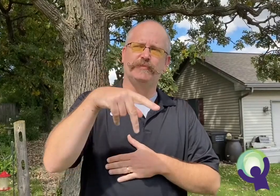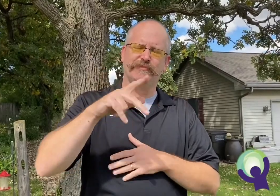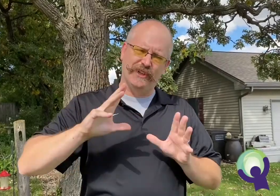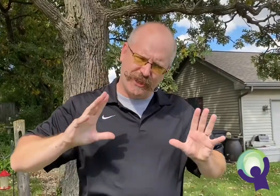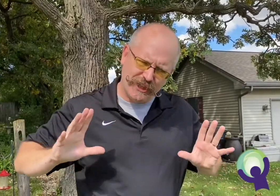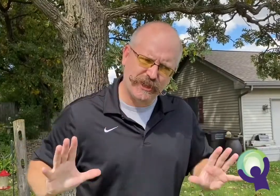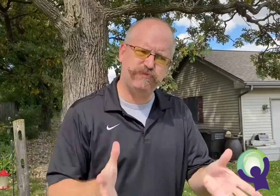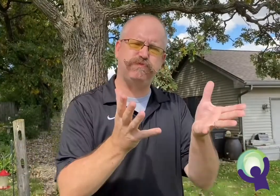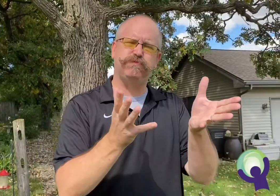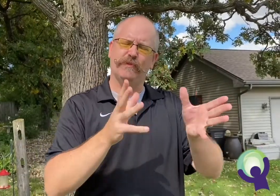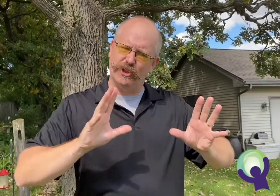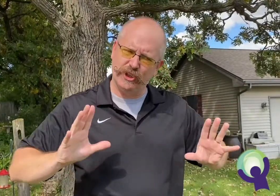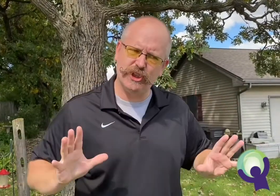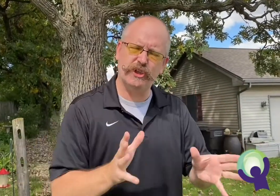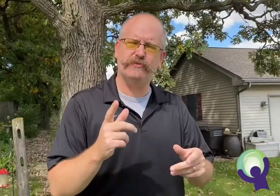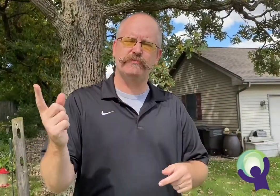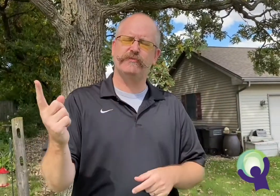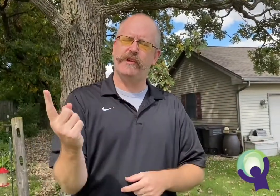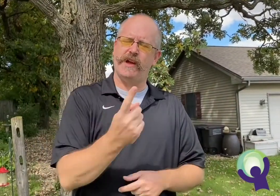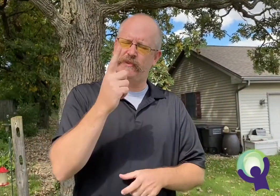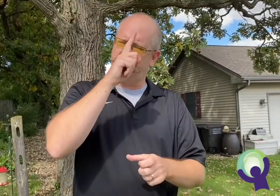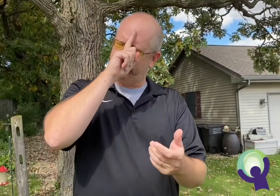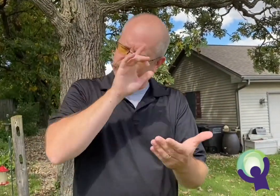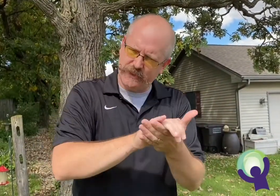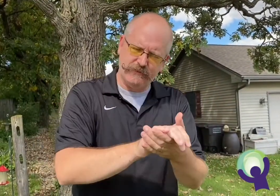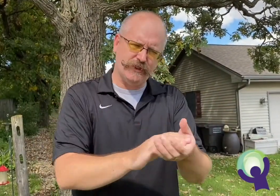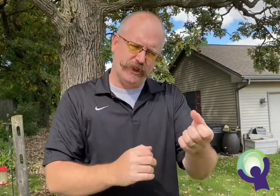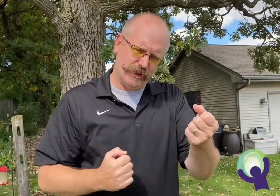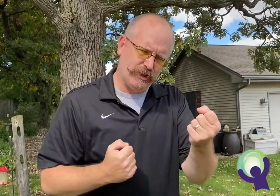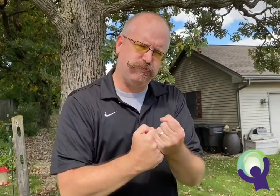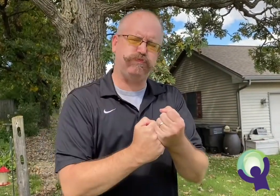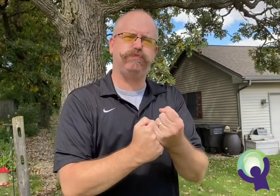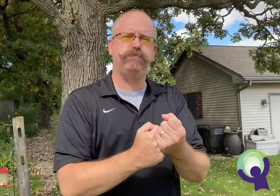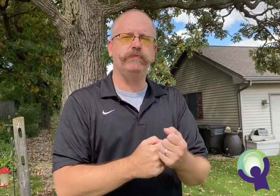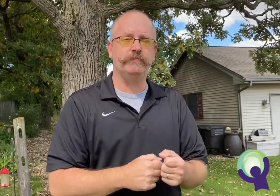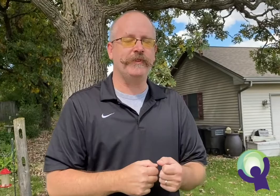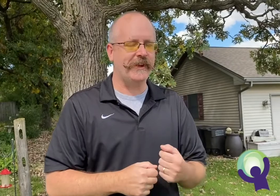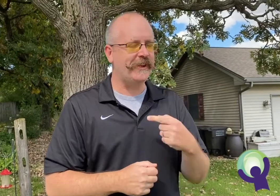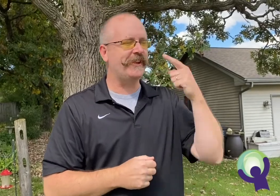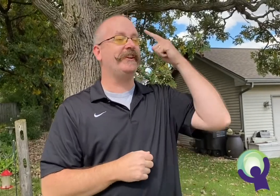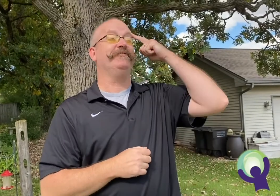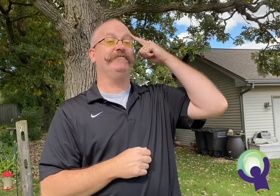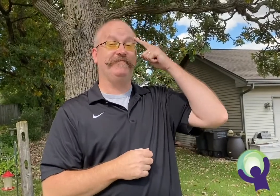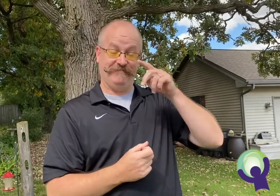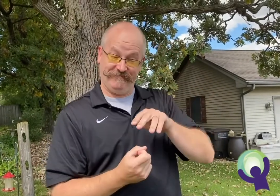when it comes to leadership and encouraging people to believe and support in others.